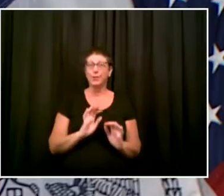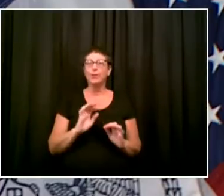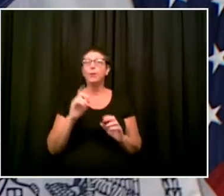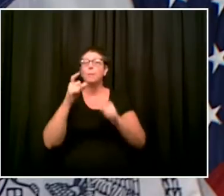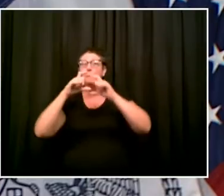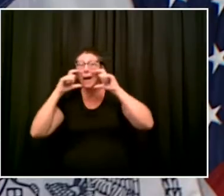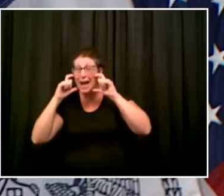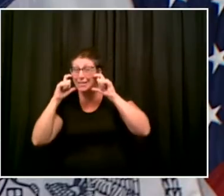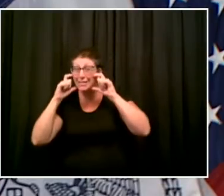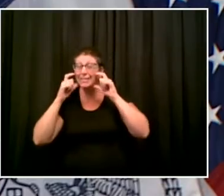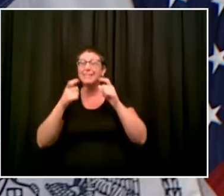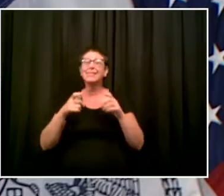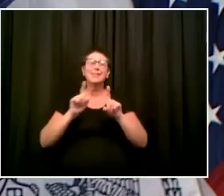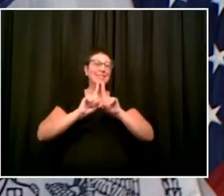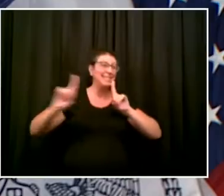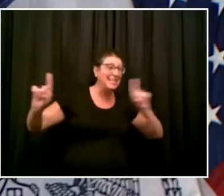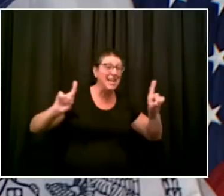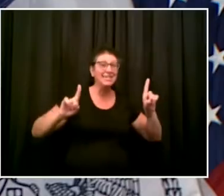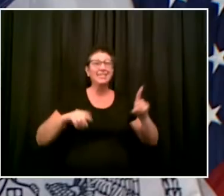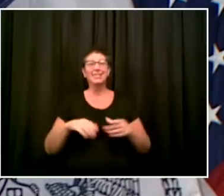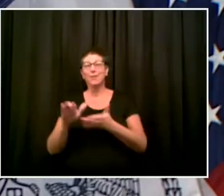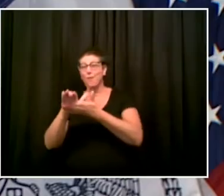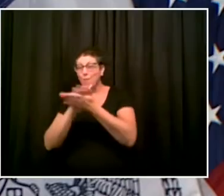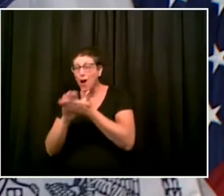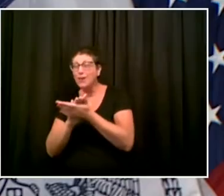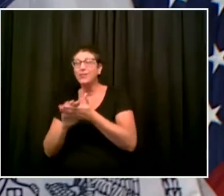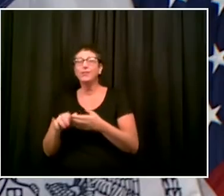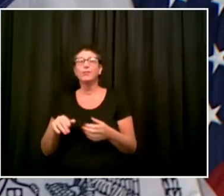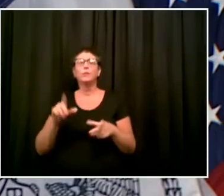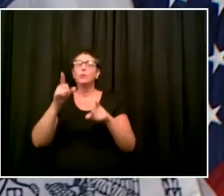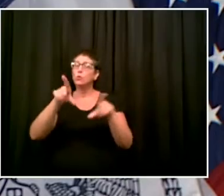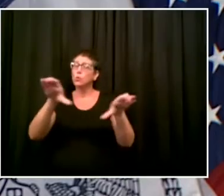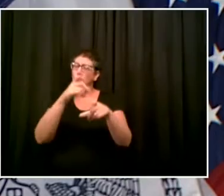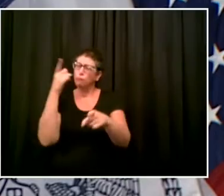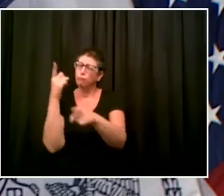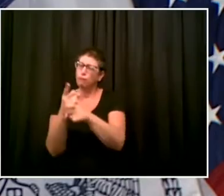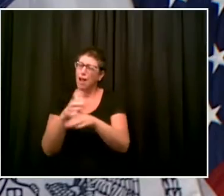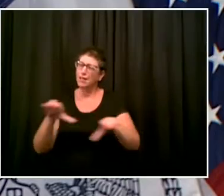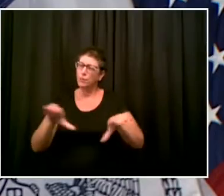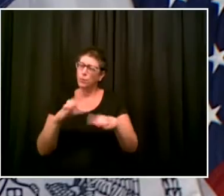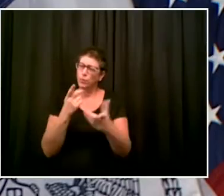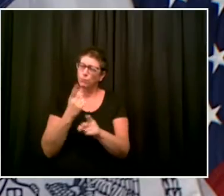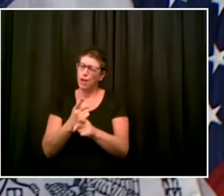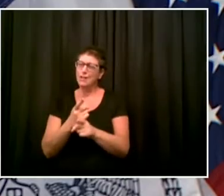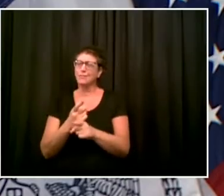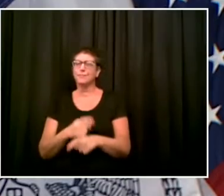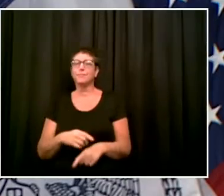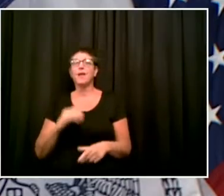PEOPLE OUT THERE YOU CAN SEE